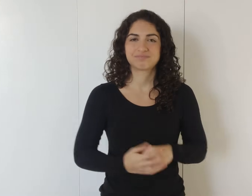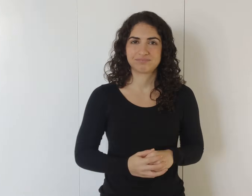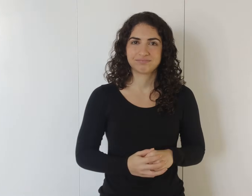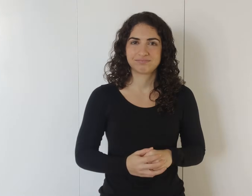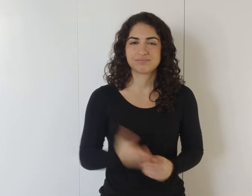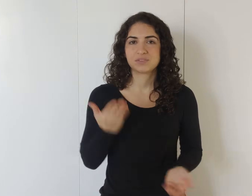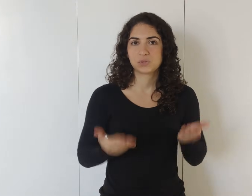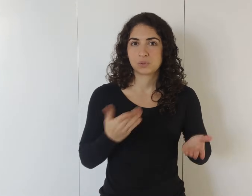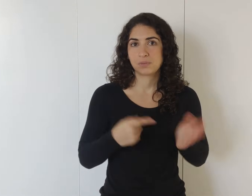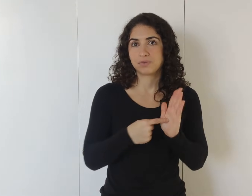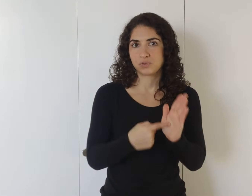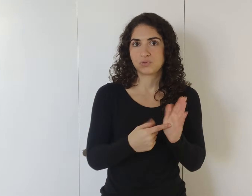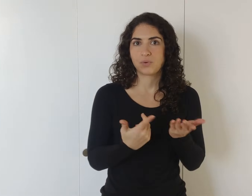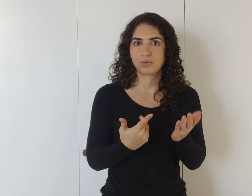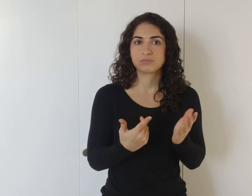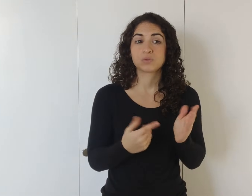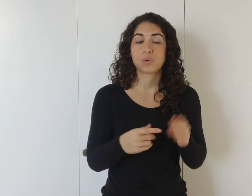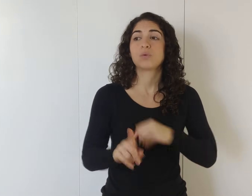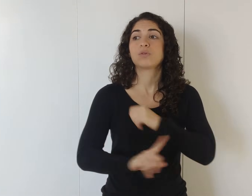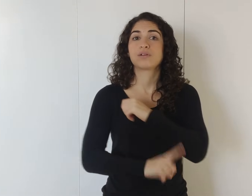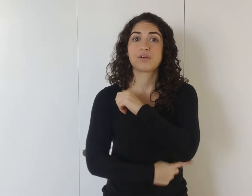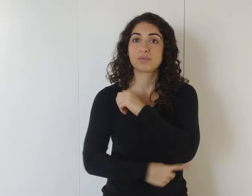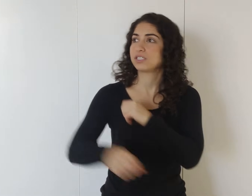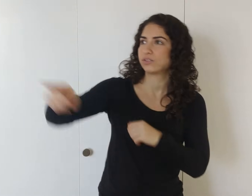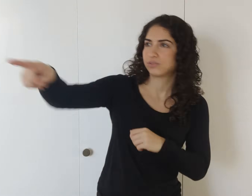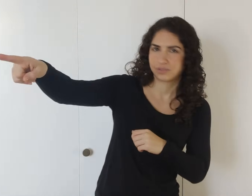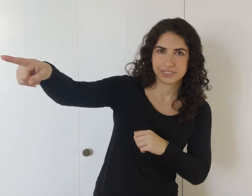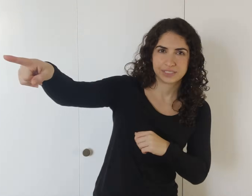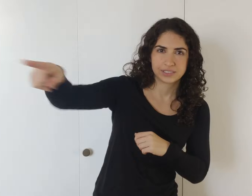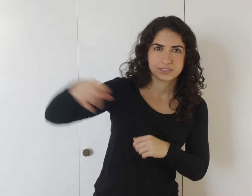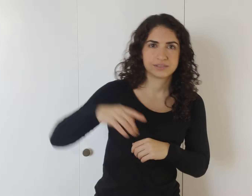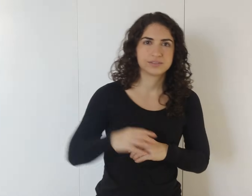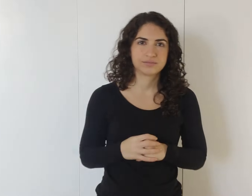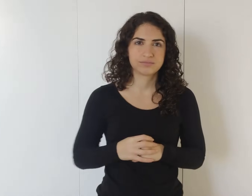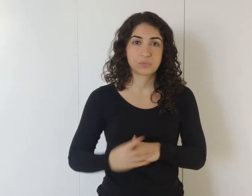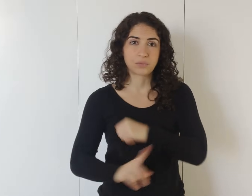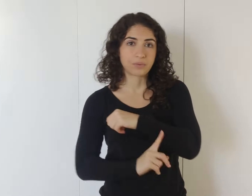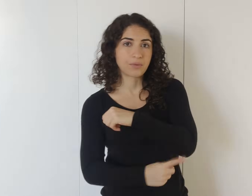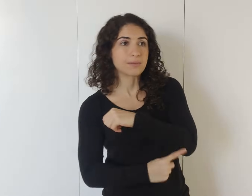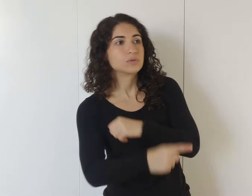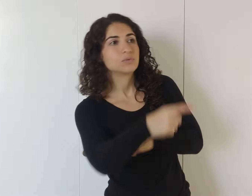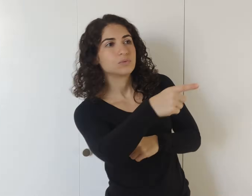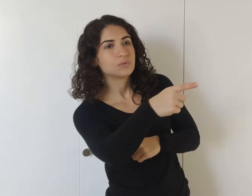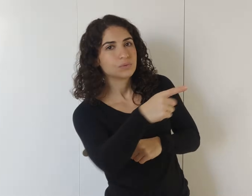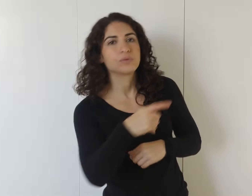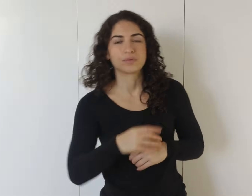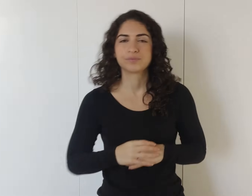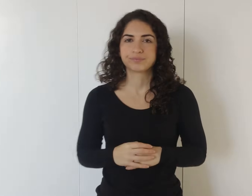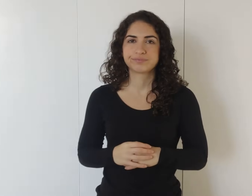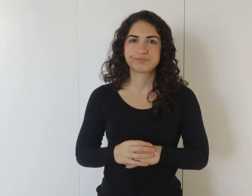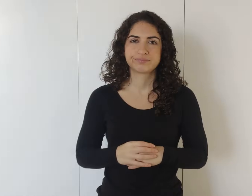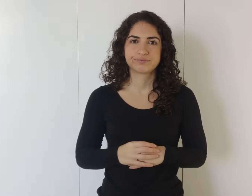Maybe you show: "The trash is over there", or "The garbage is right there".